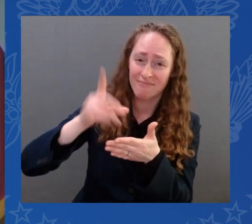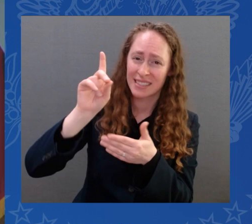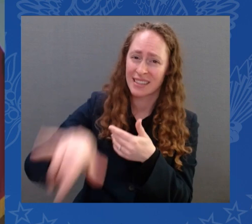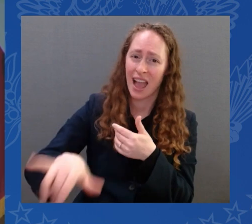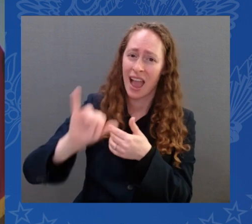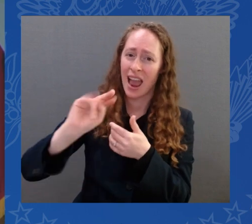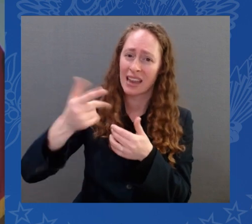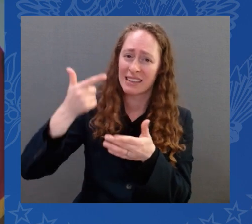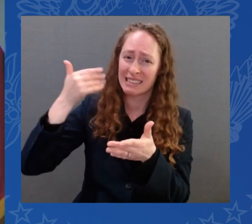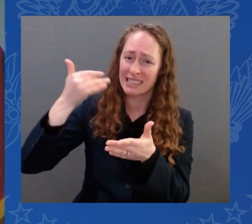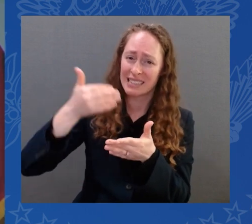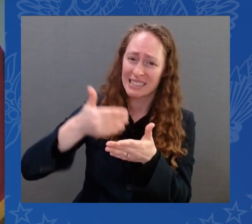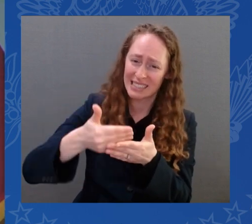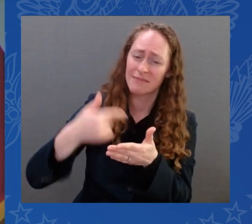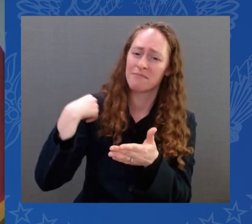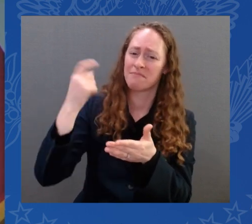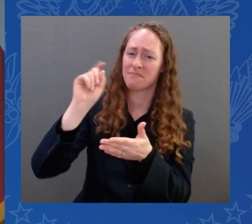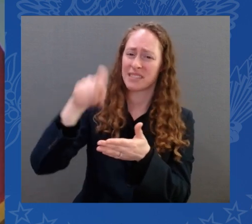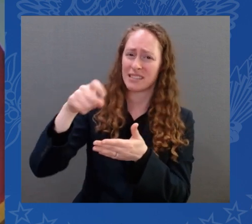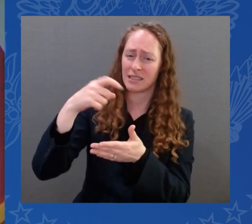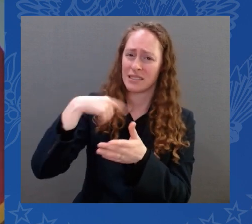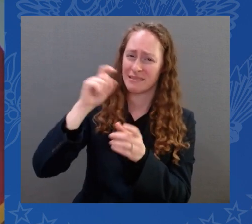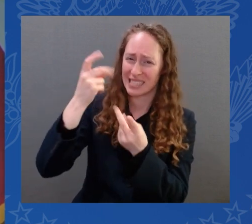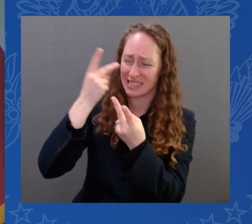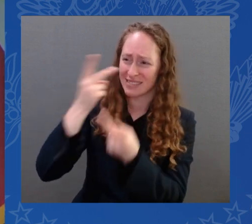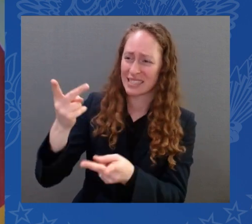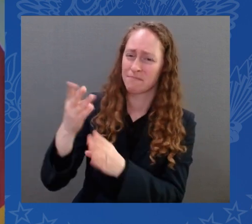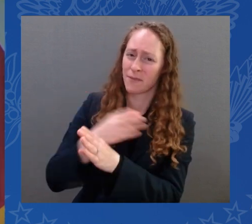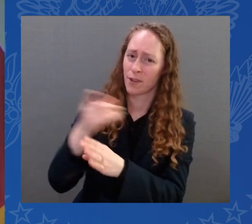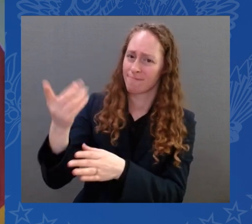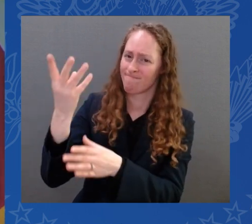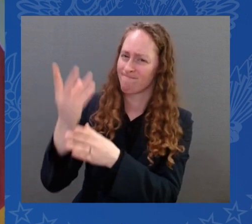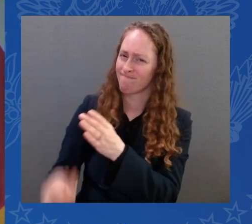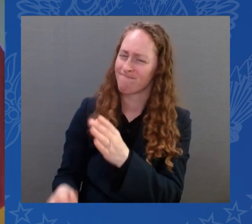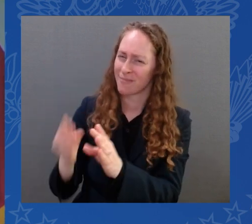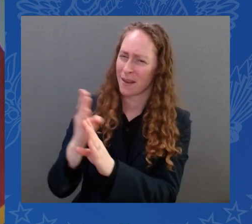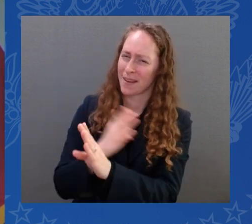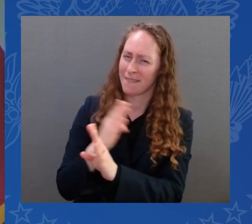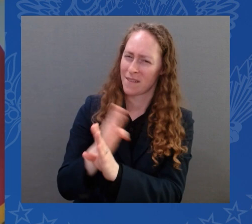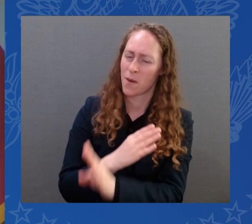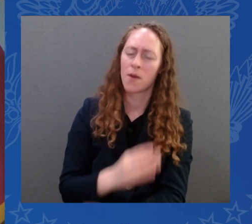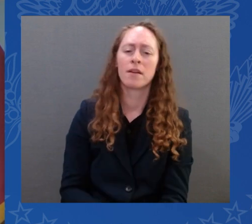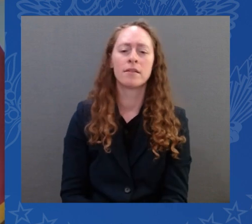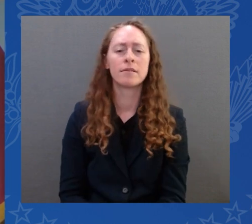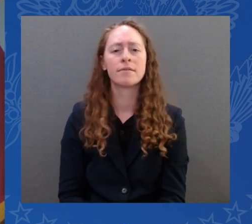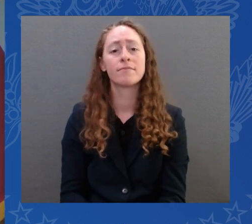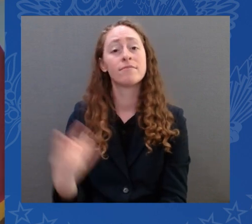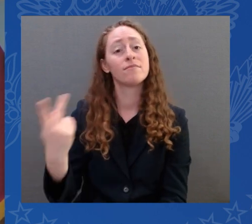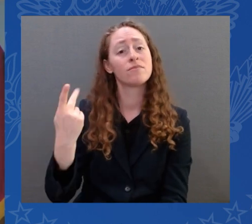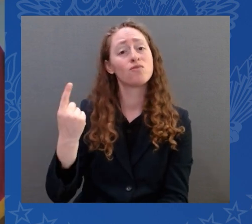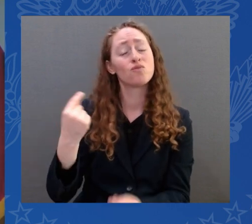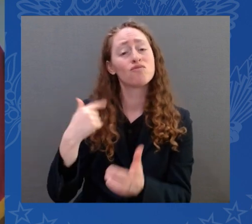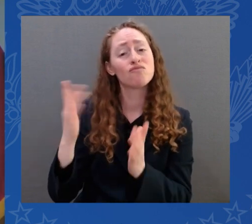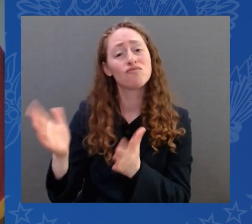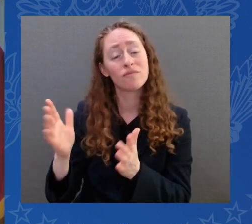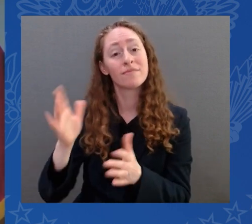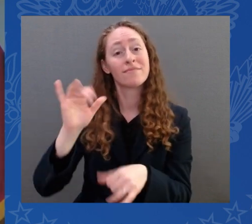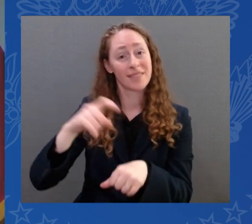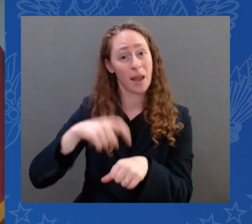I was leaving, after the visit, and in a voice barely above a whisper, he called me over to his bedside.